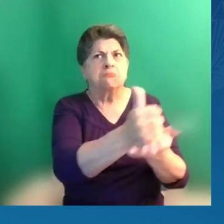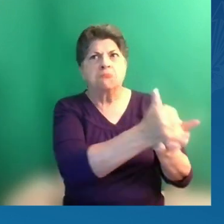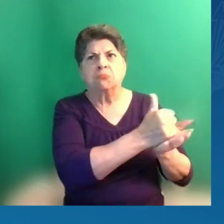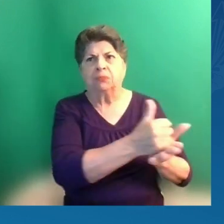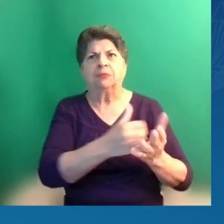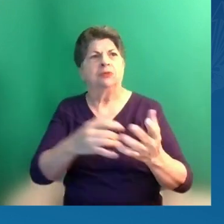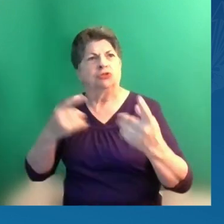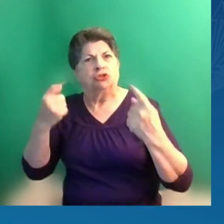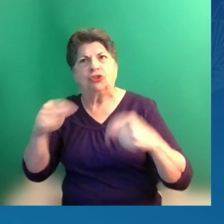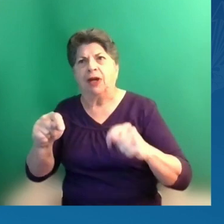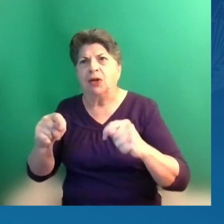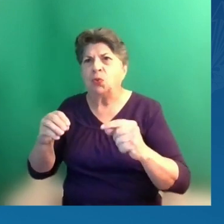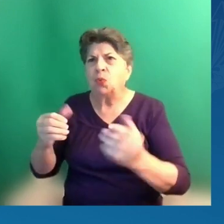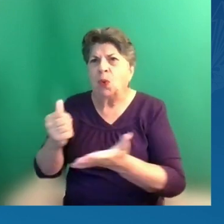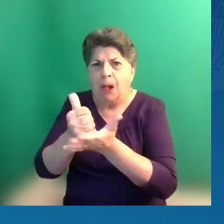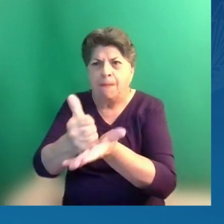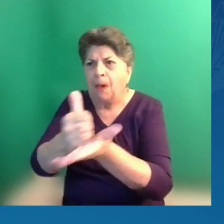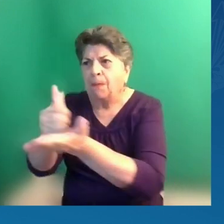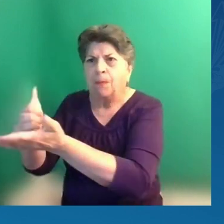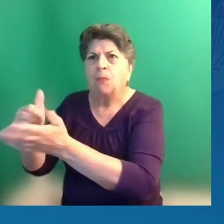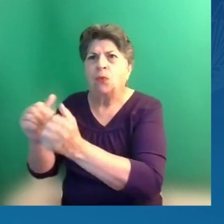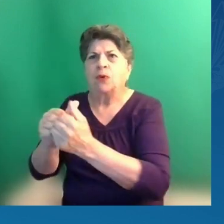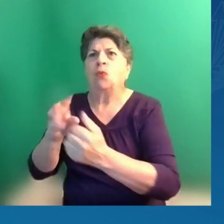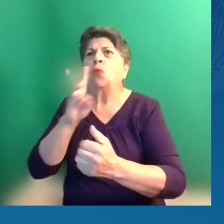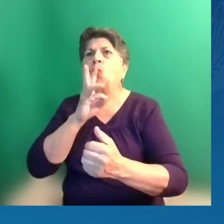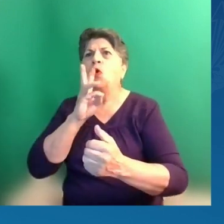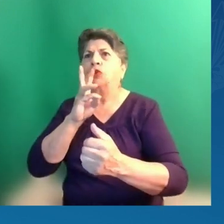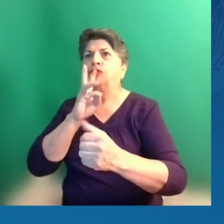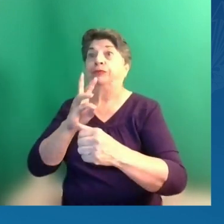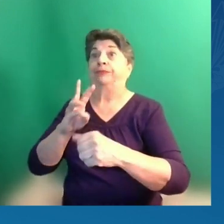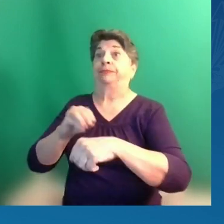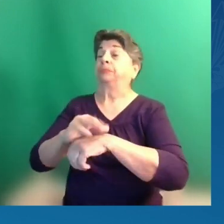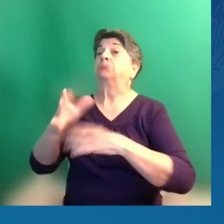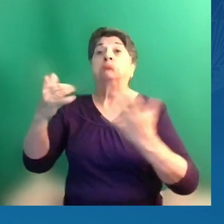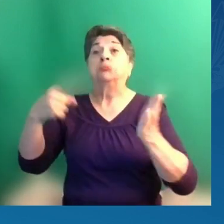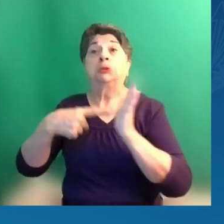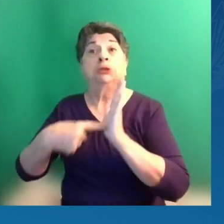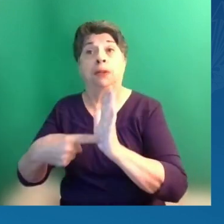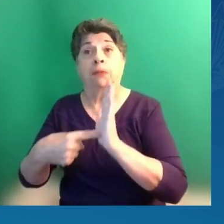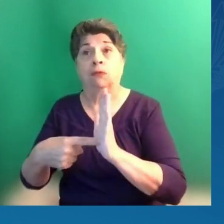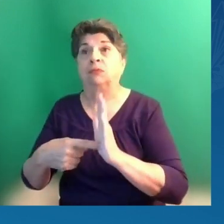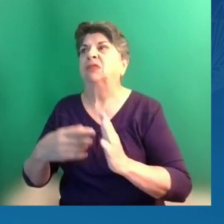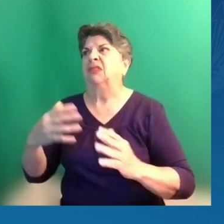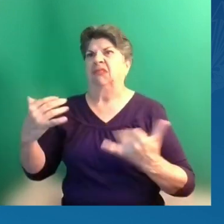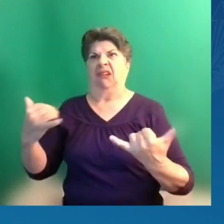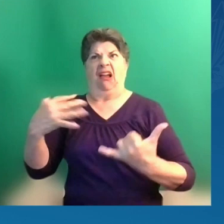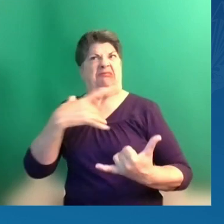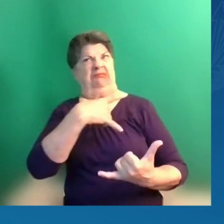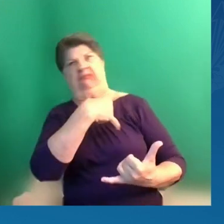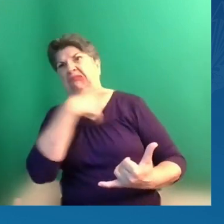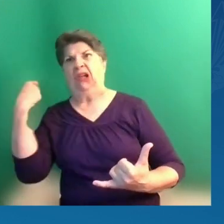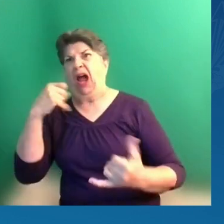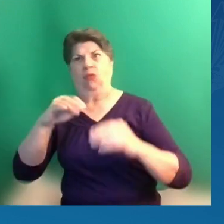For example, drought can lead to competition over scarce water resources and heightened social and political tensions